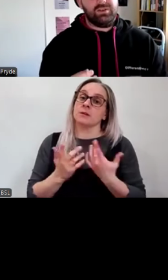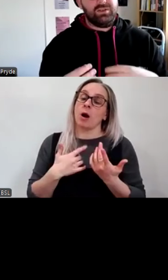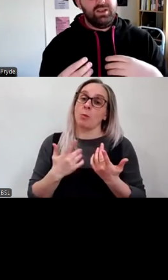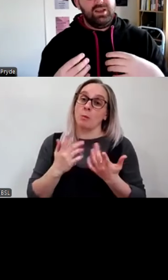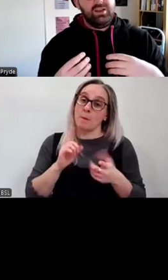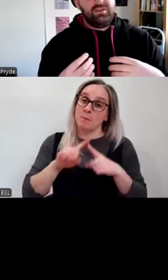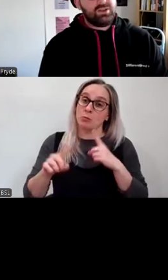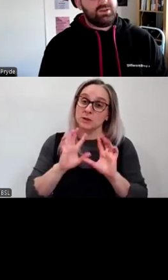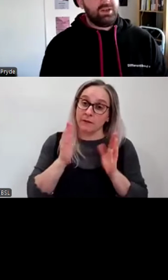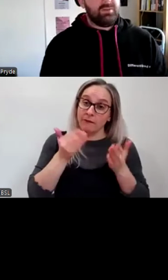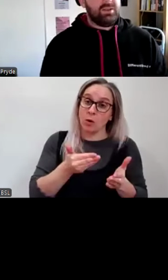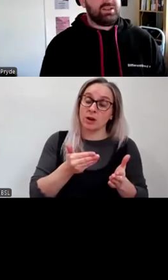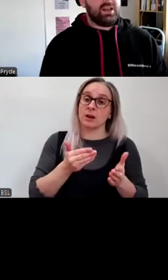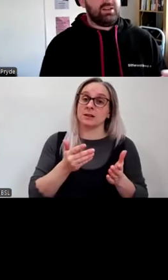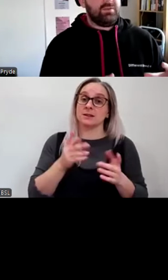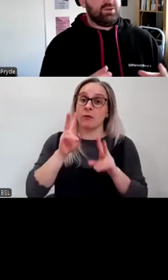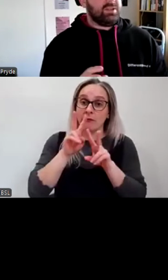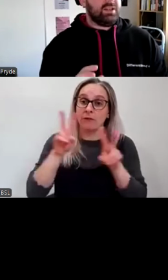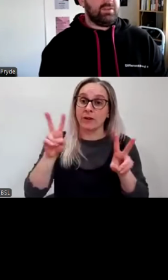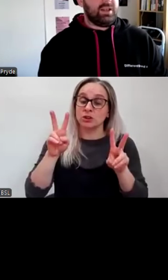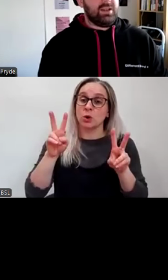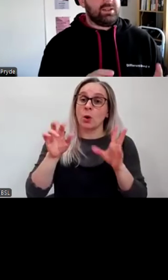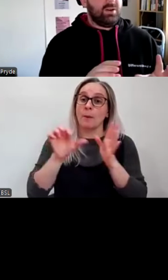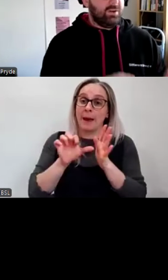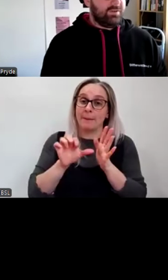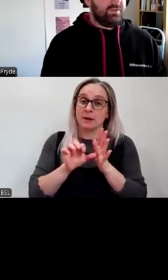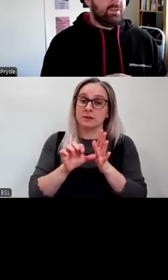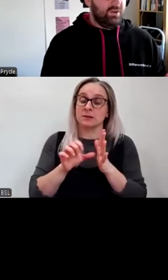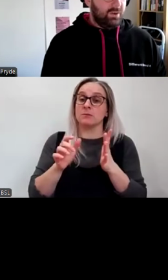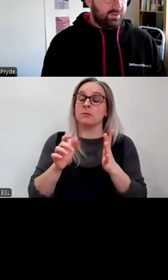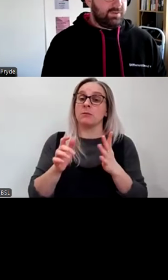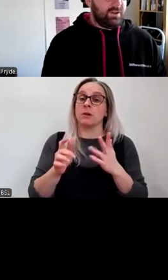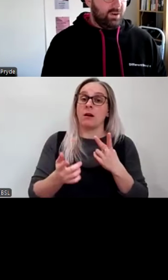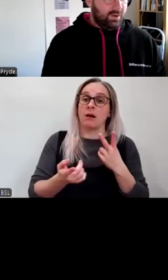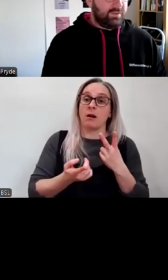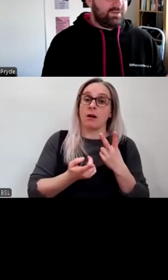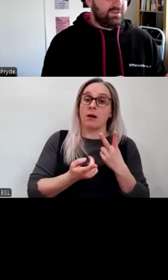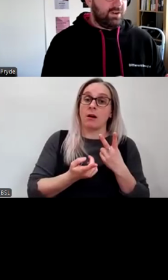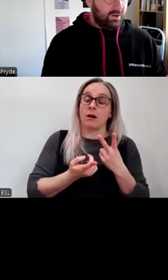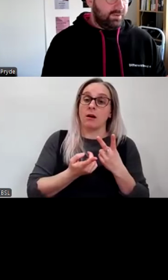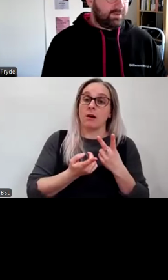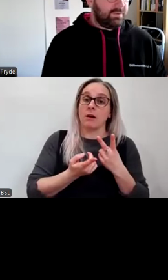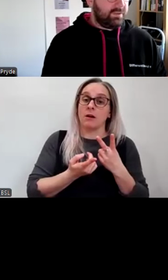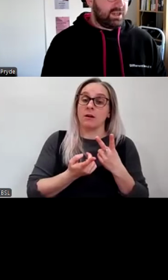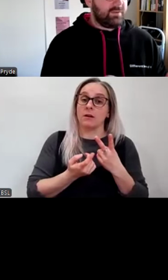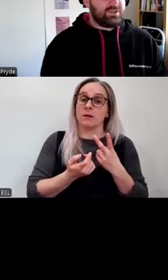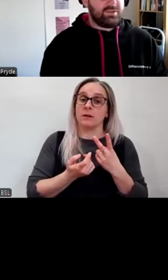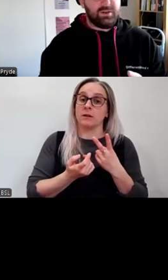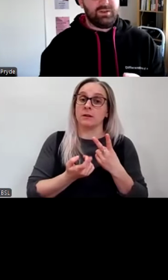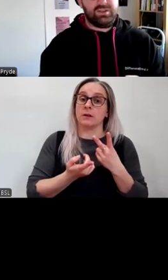on visual impairments and forms of different kinds of visual impairments.